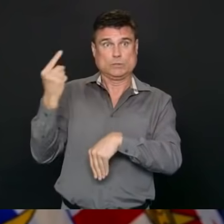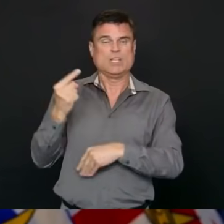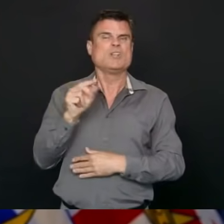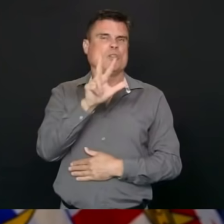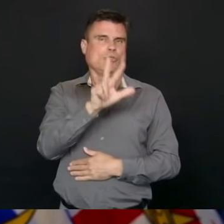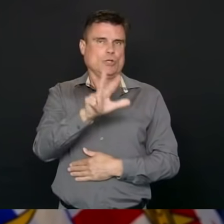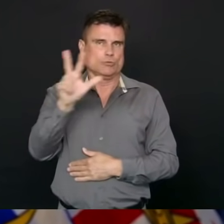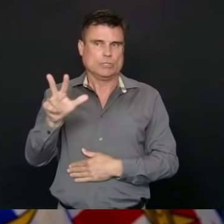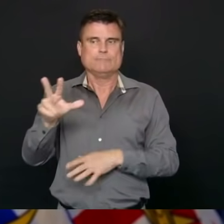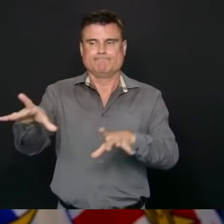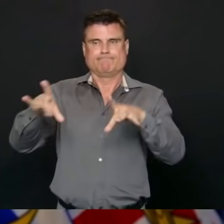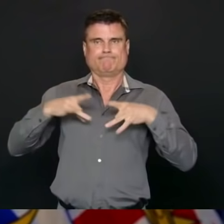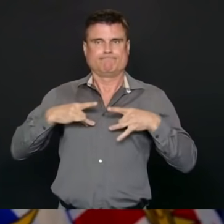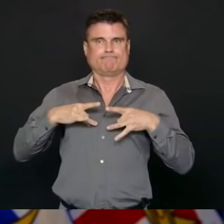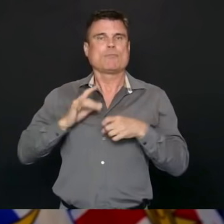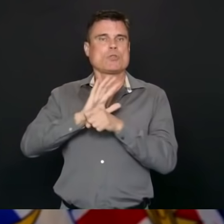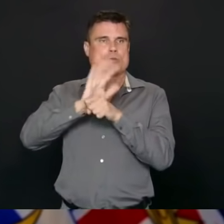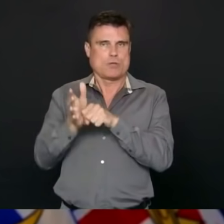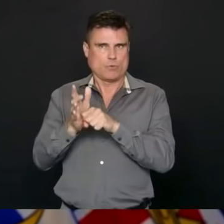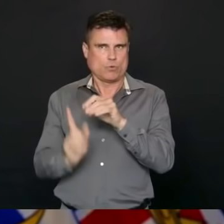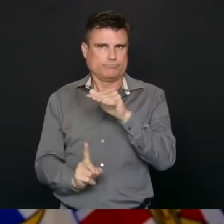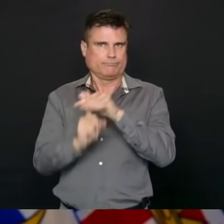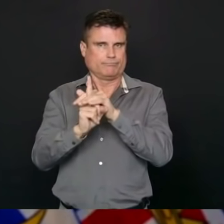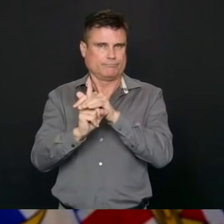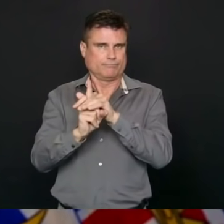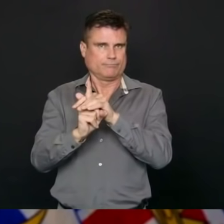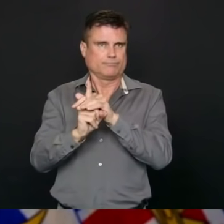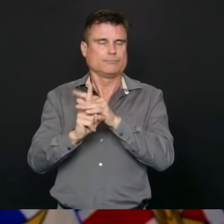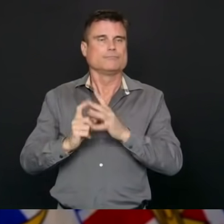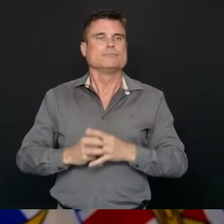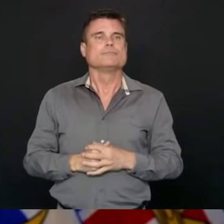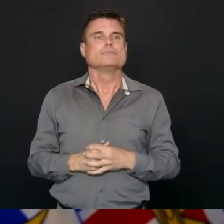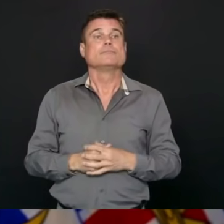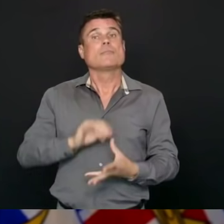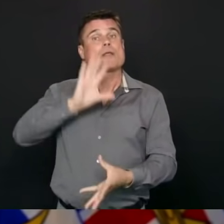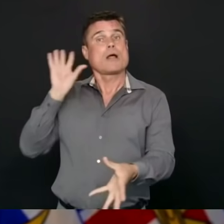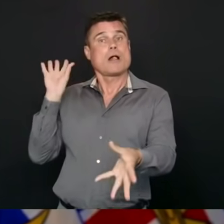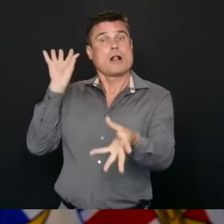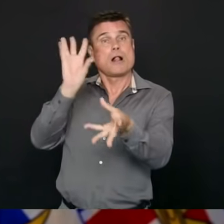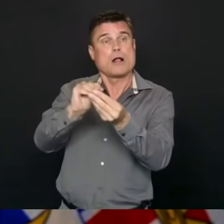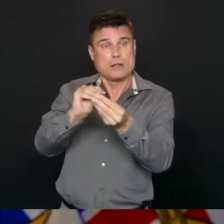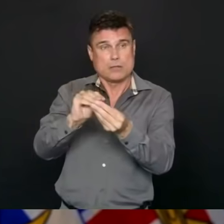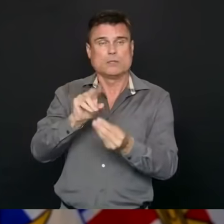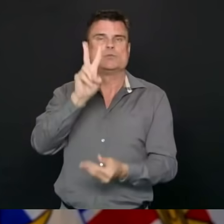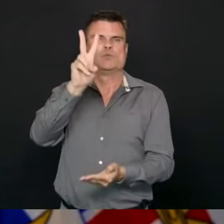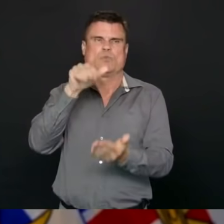For our update today, we have 33 new cases who have tested positive for COVID-19 in British Columbia,